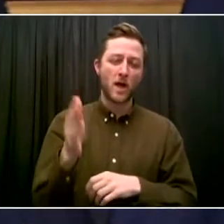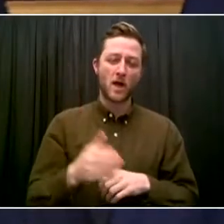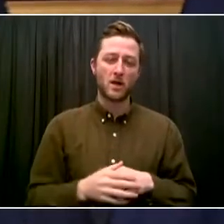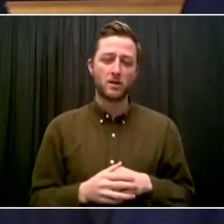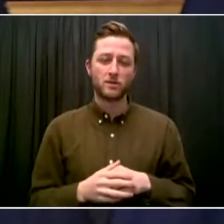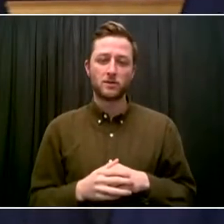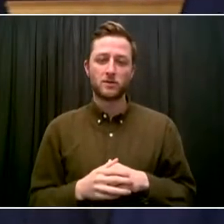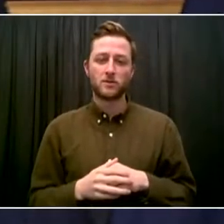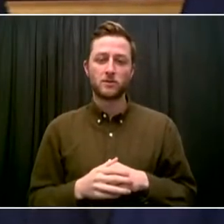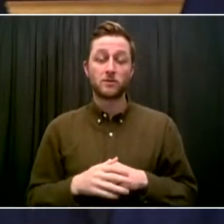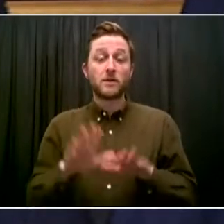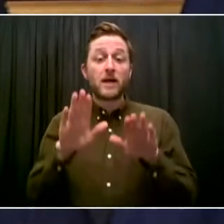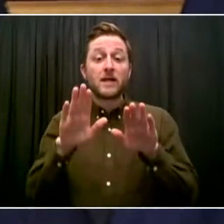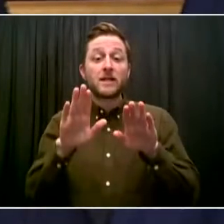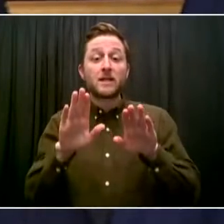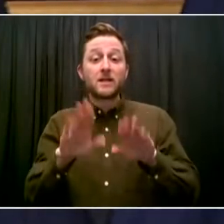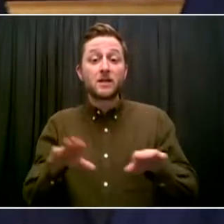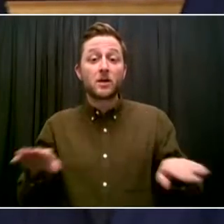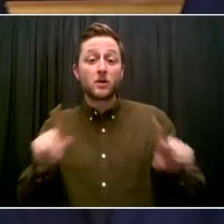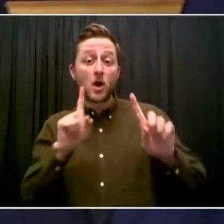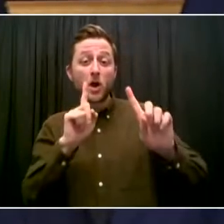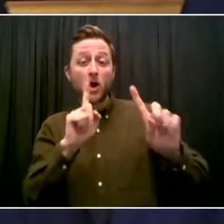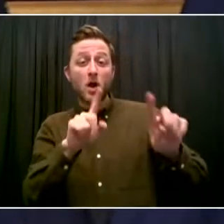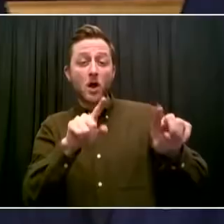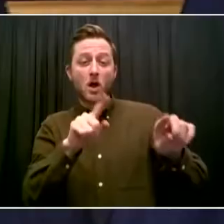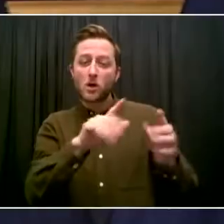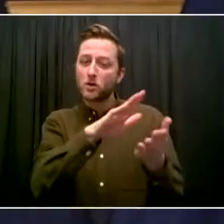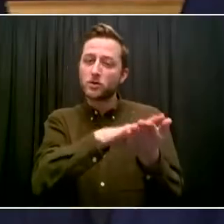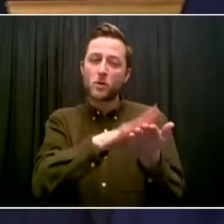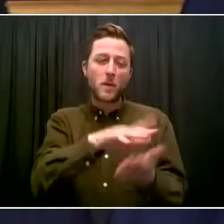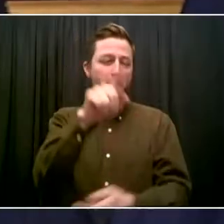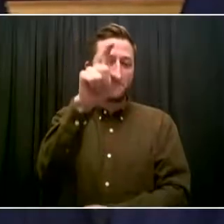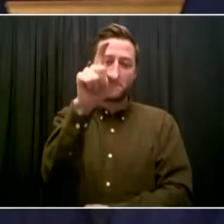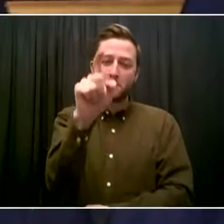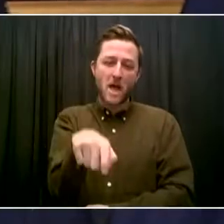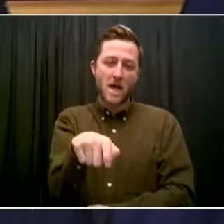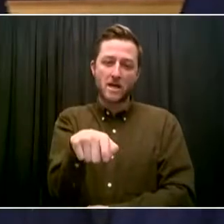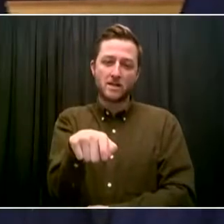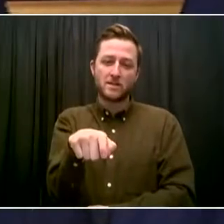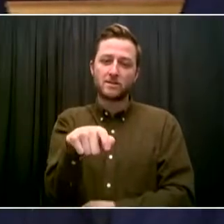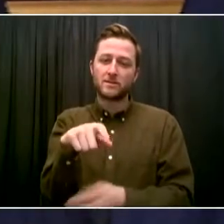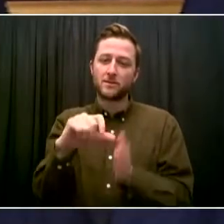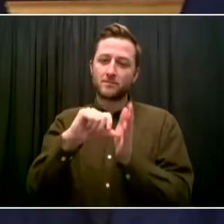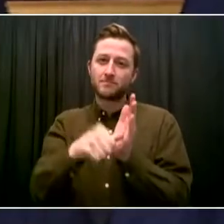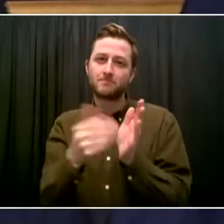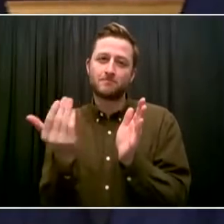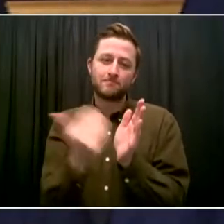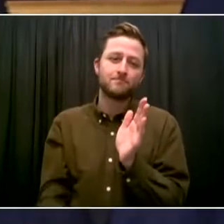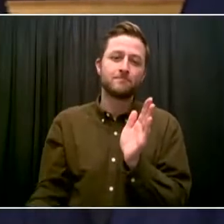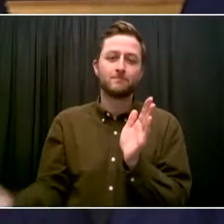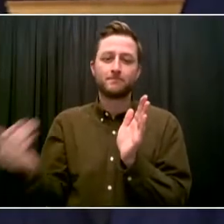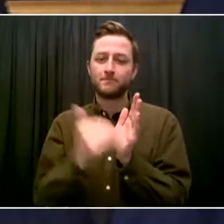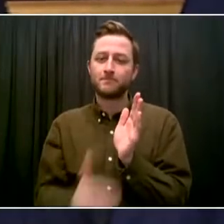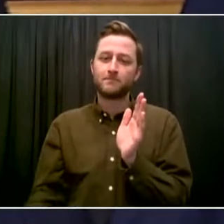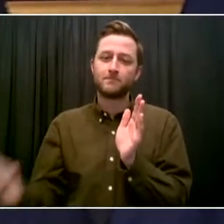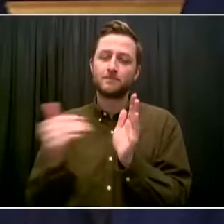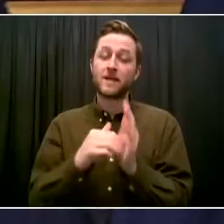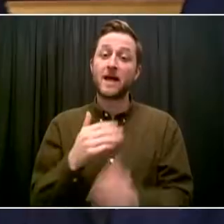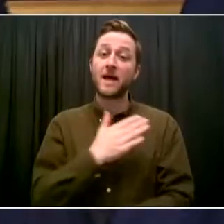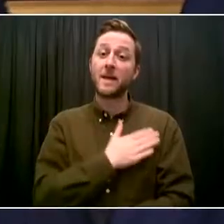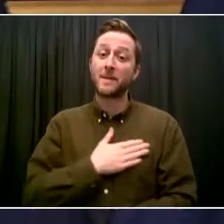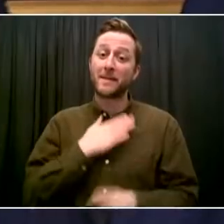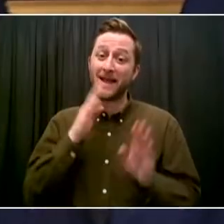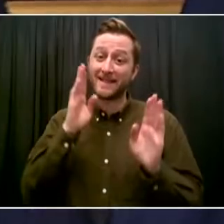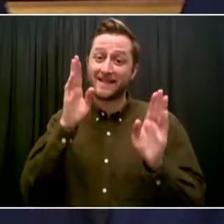OPEN.